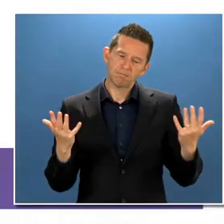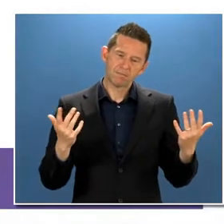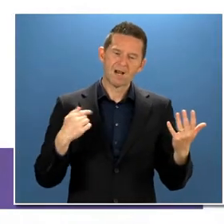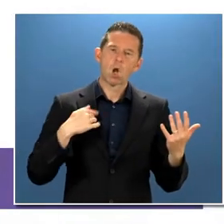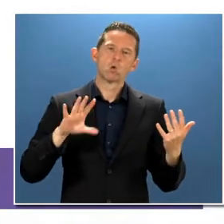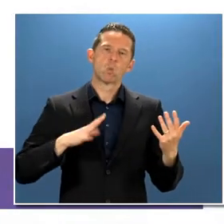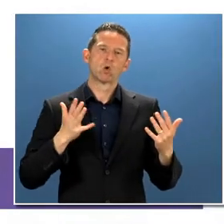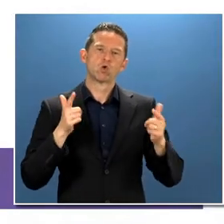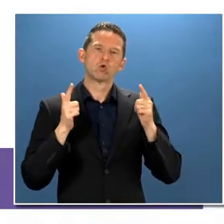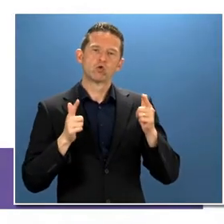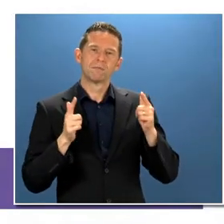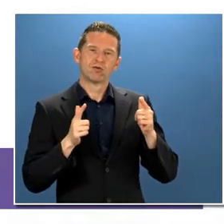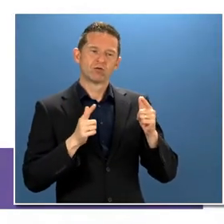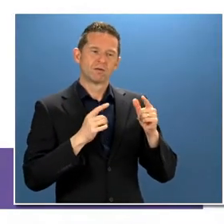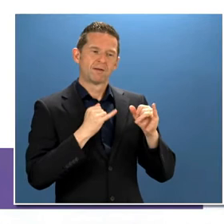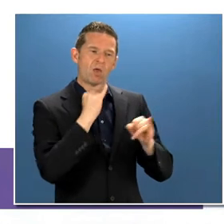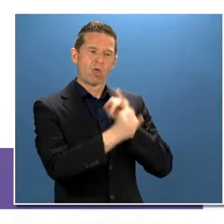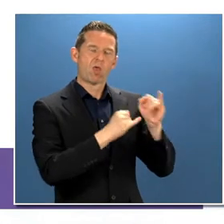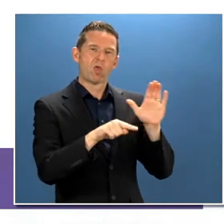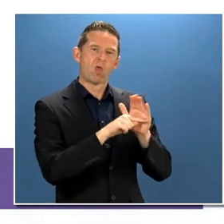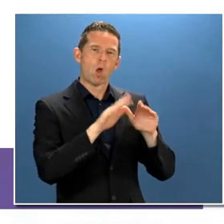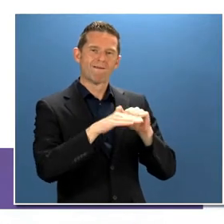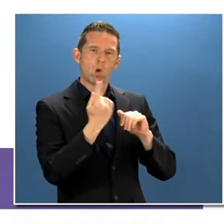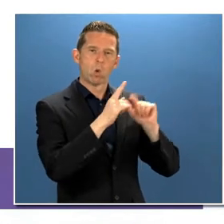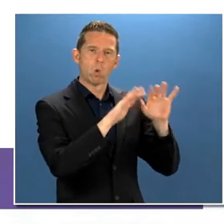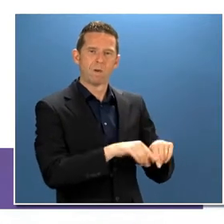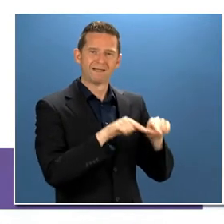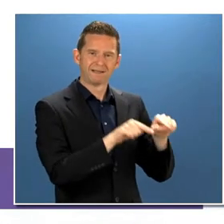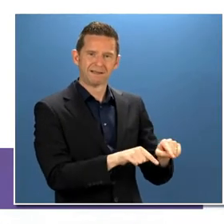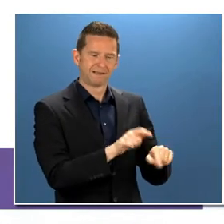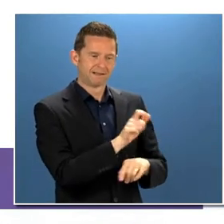the drafters, Ms Eastman, but what I would say is the Disability